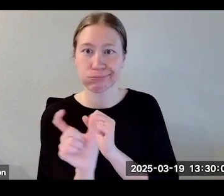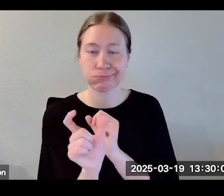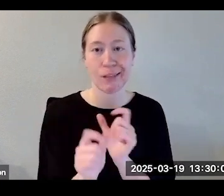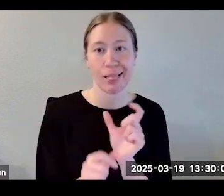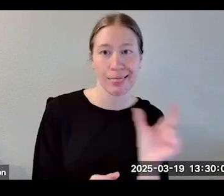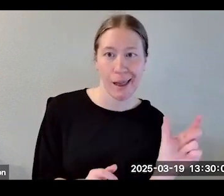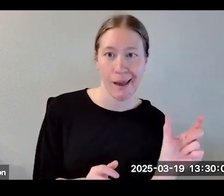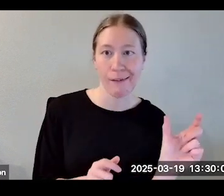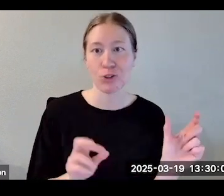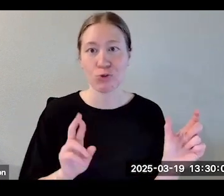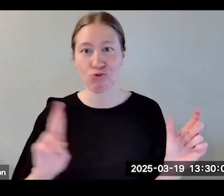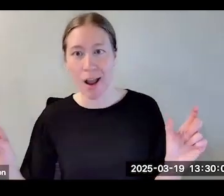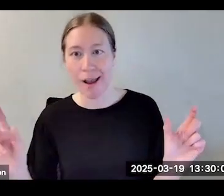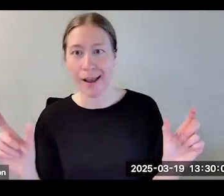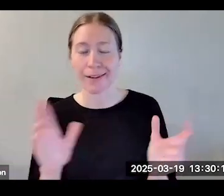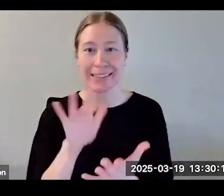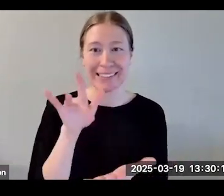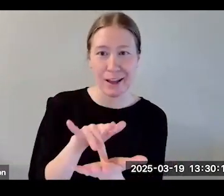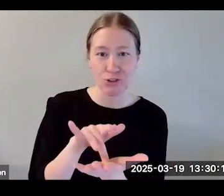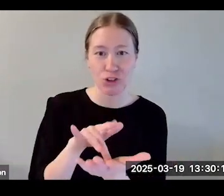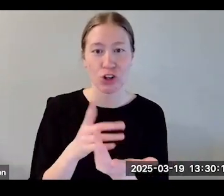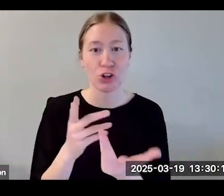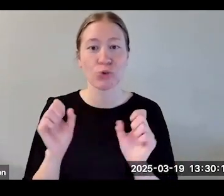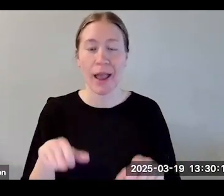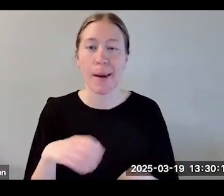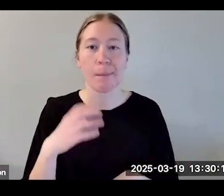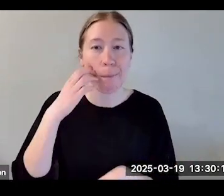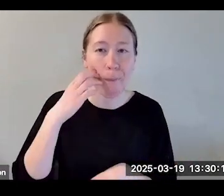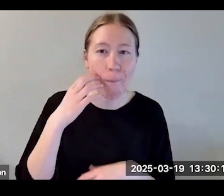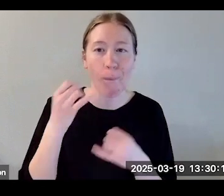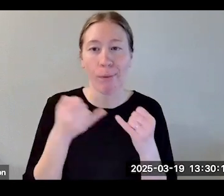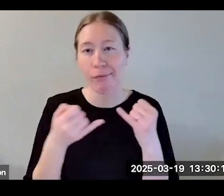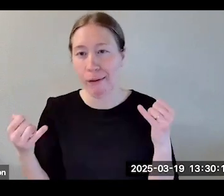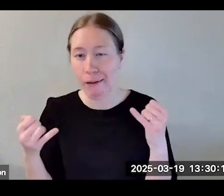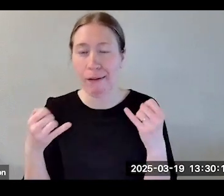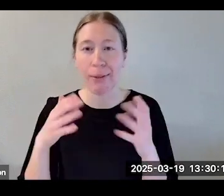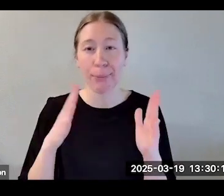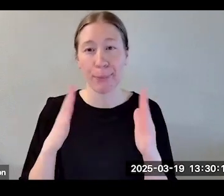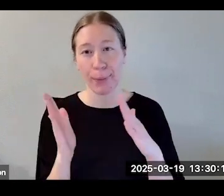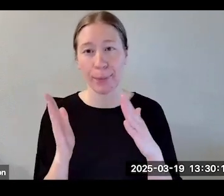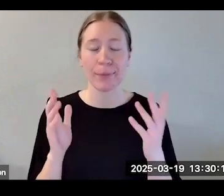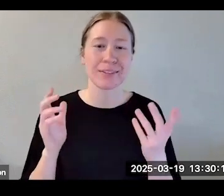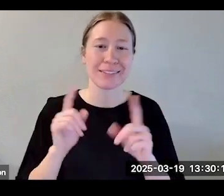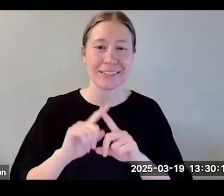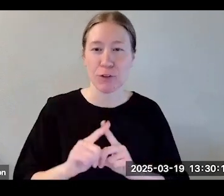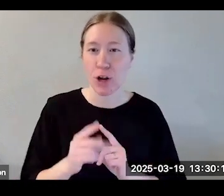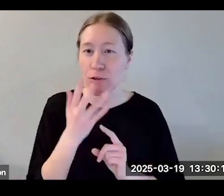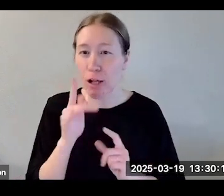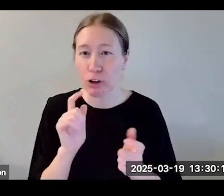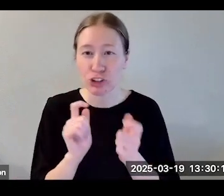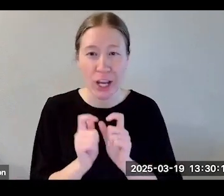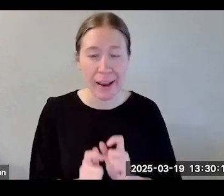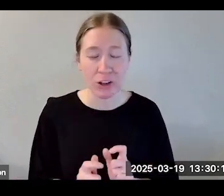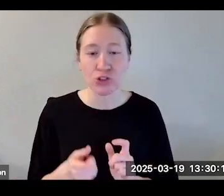You can also make it bold, underlined, italics. You can change the color. You can also do things like increased spacing